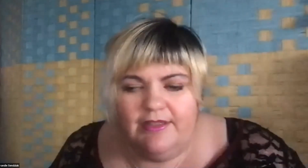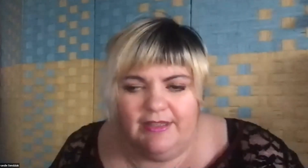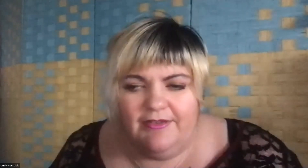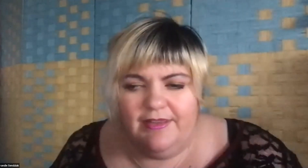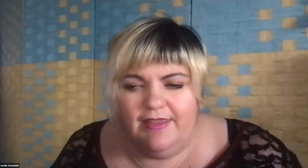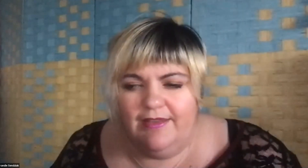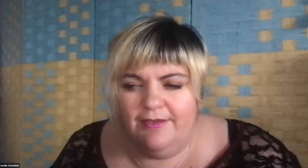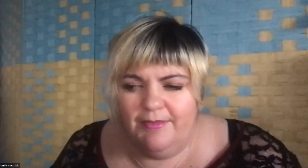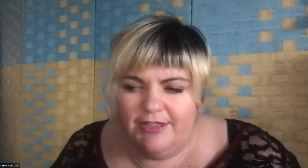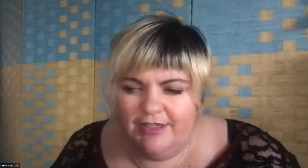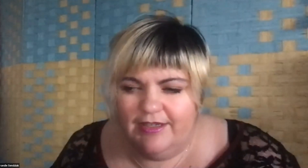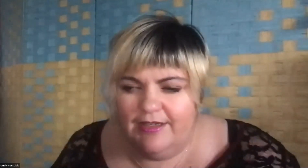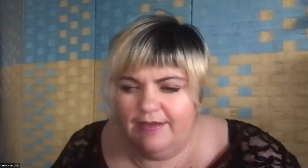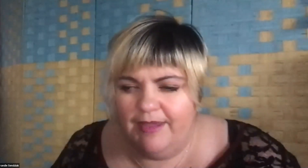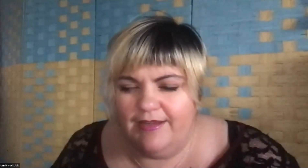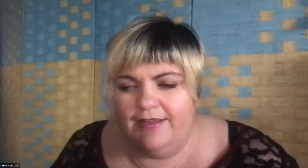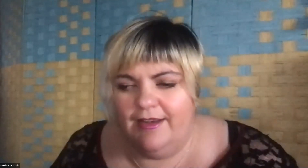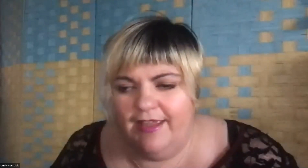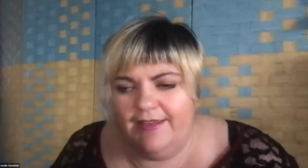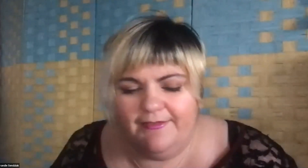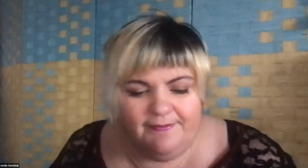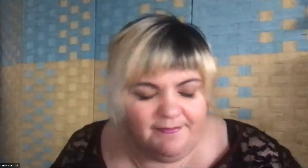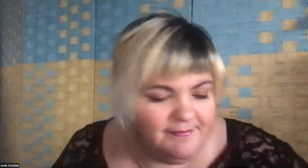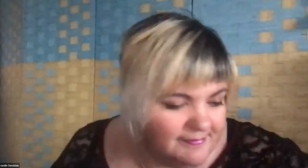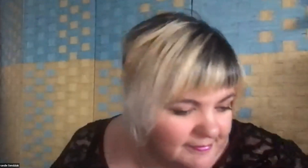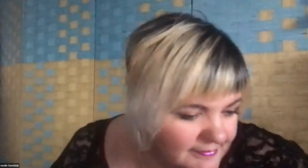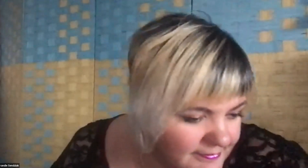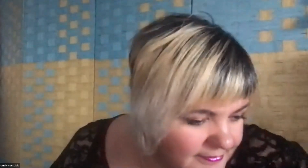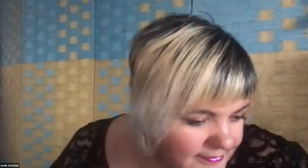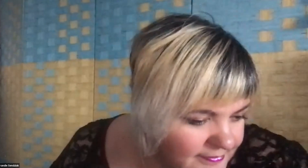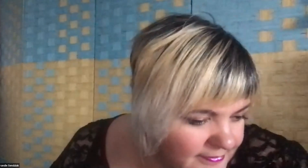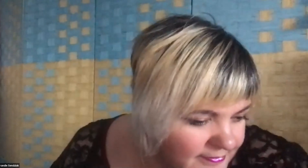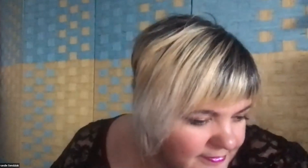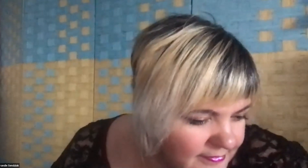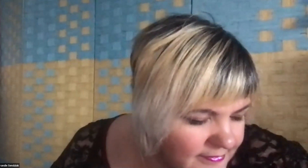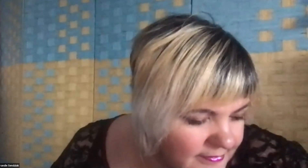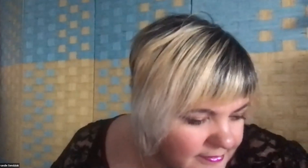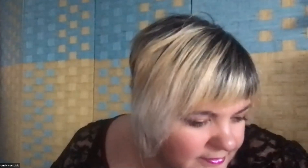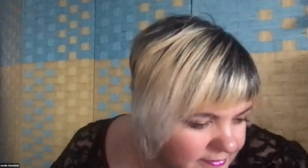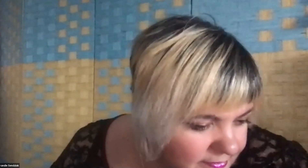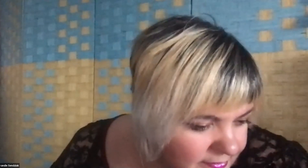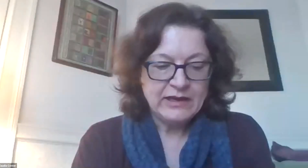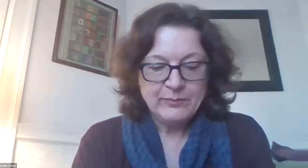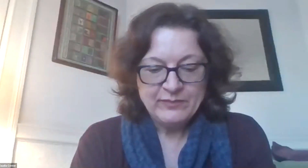discrimination based on one of those categories that myself and Claudia just spoke about. Thank you so much. Back to